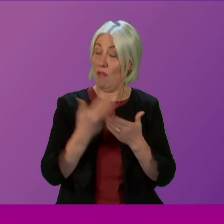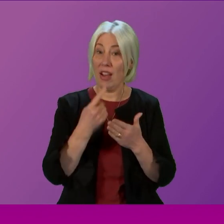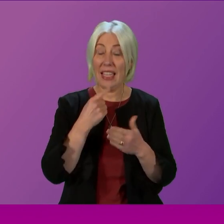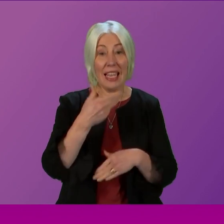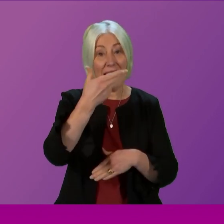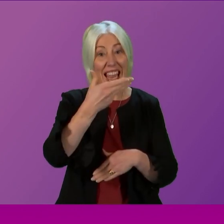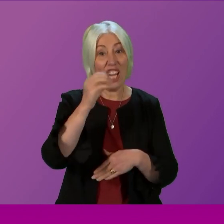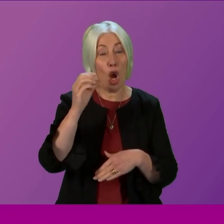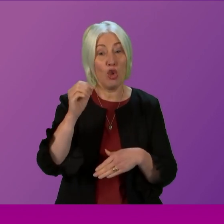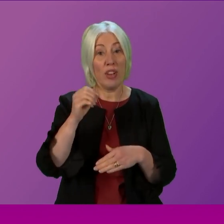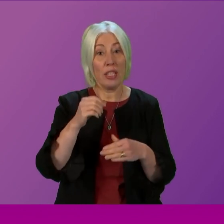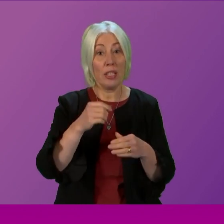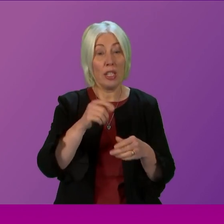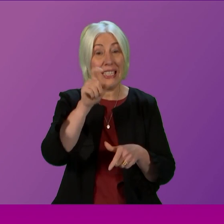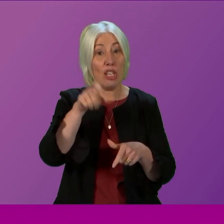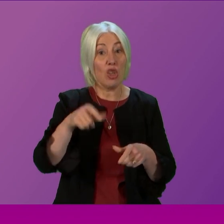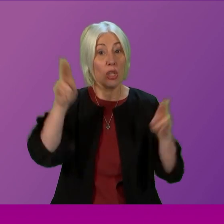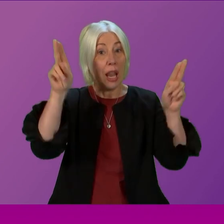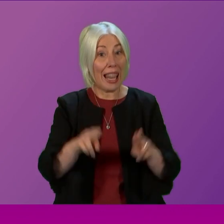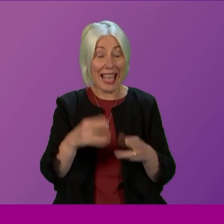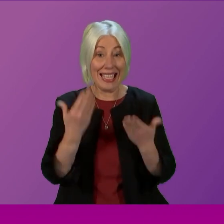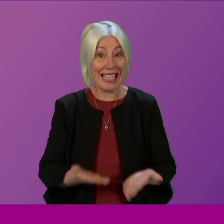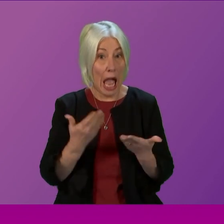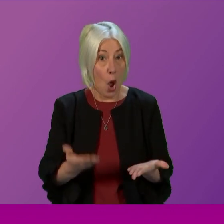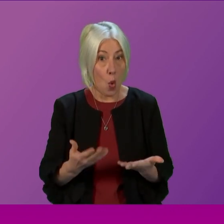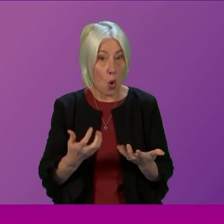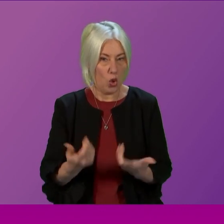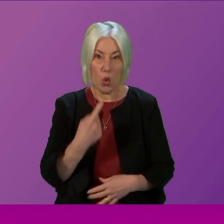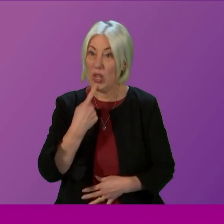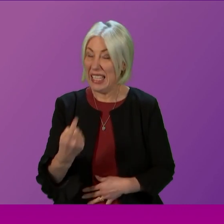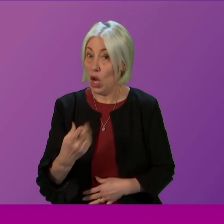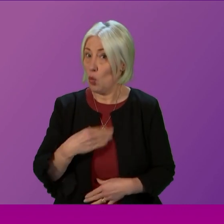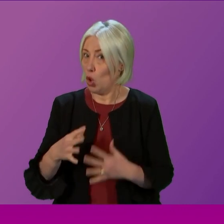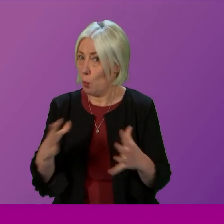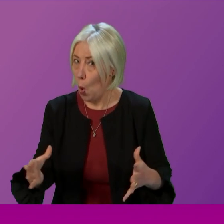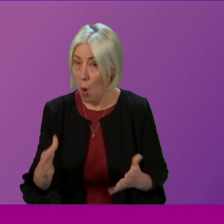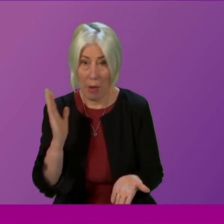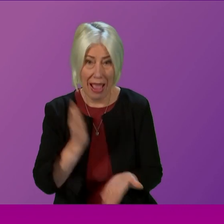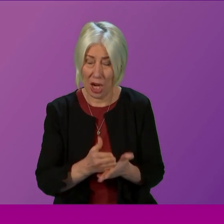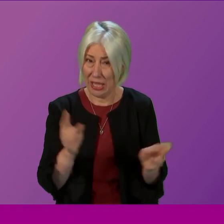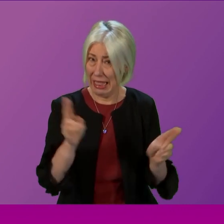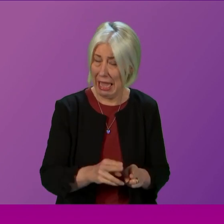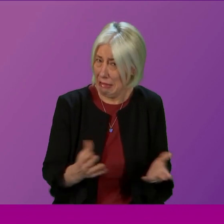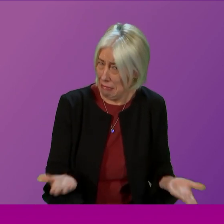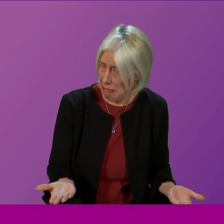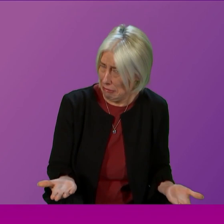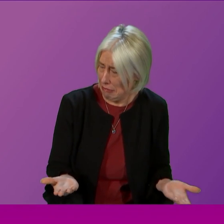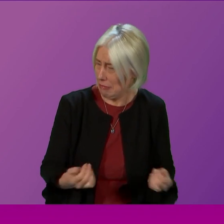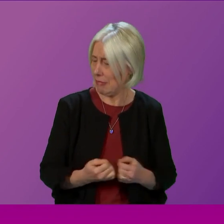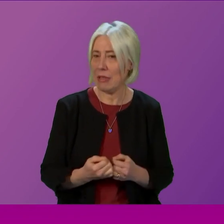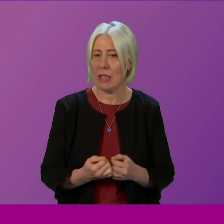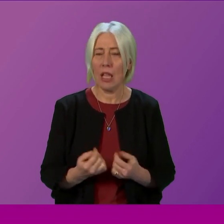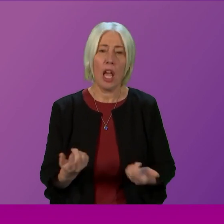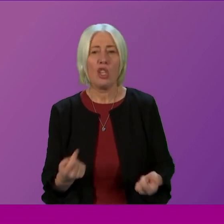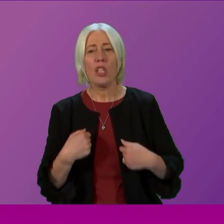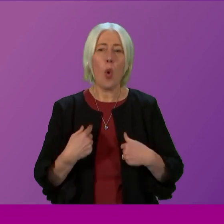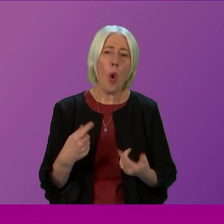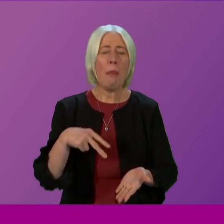how her rhetoric matches her record. She says that I am standing here making hay. I am not;